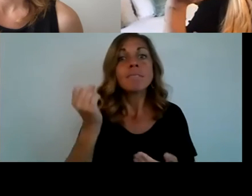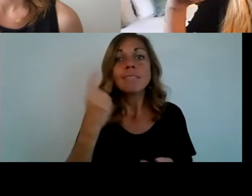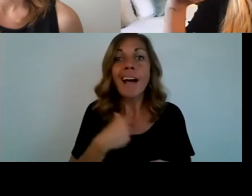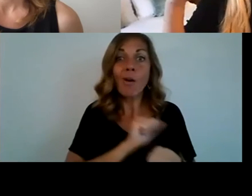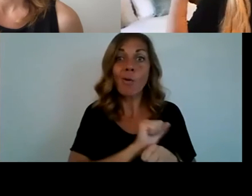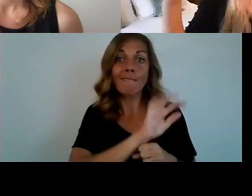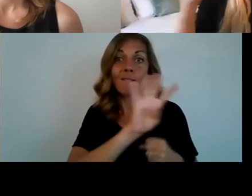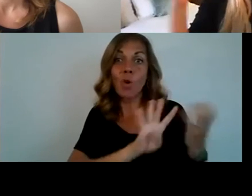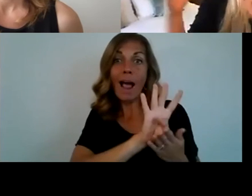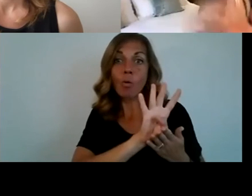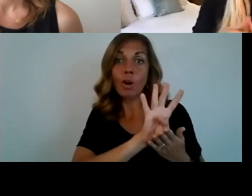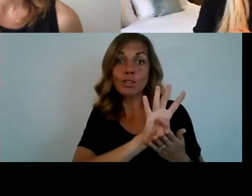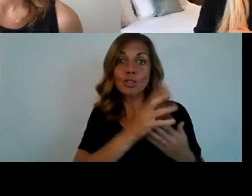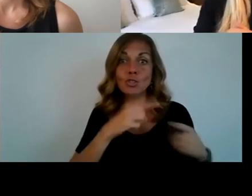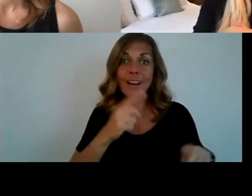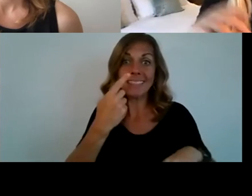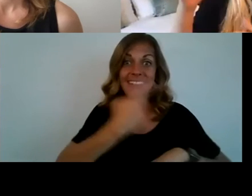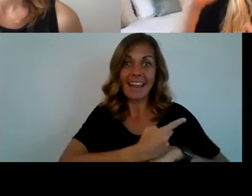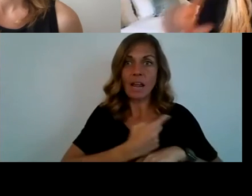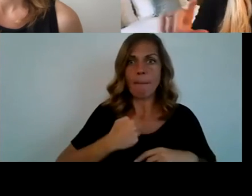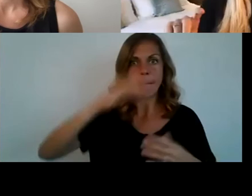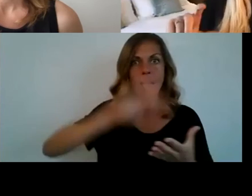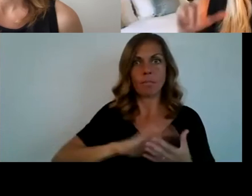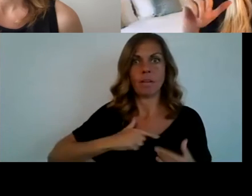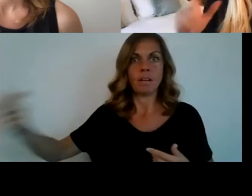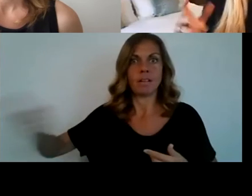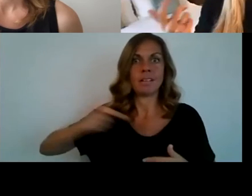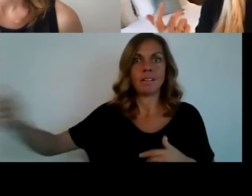day. You know, my husband and I pass the baton and then I log back in at night and do my